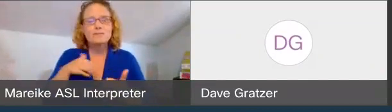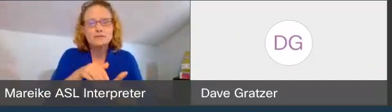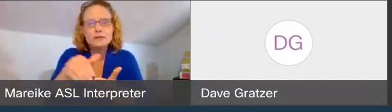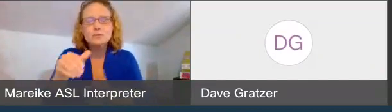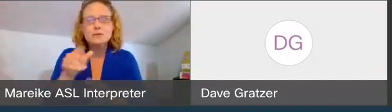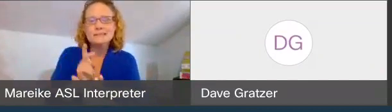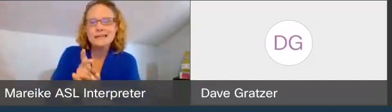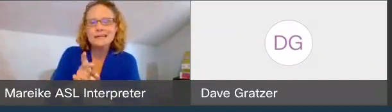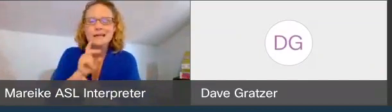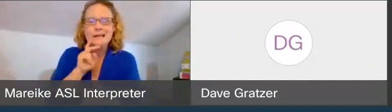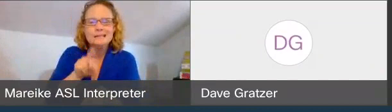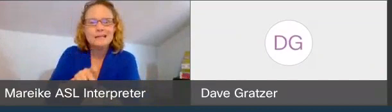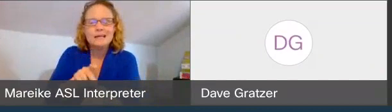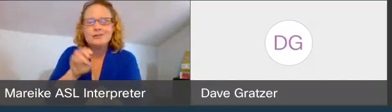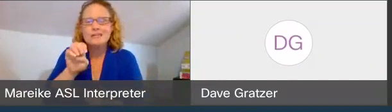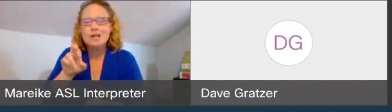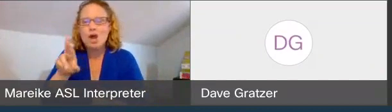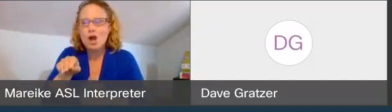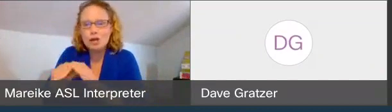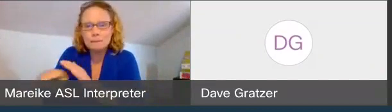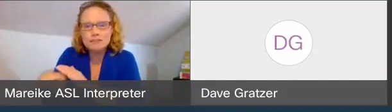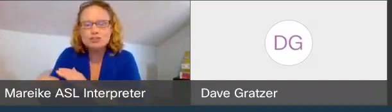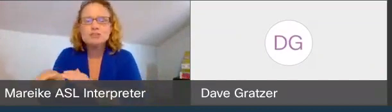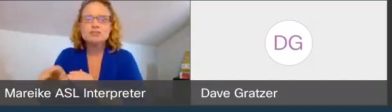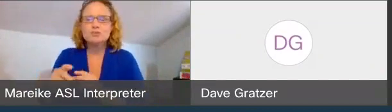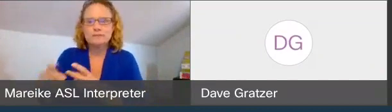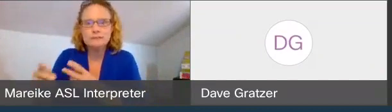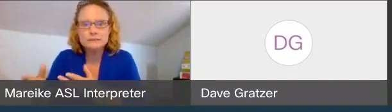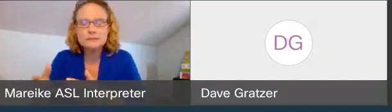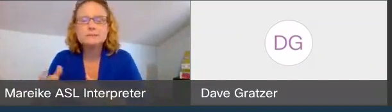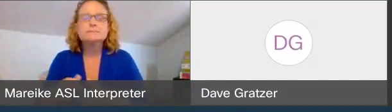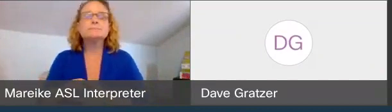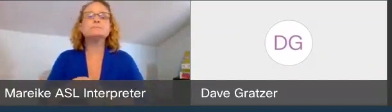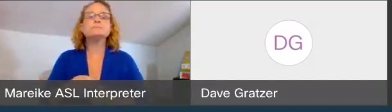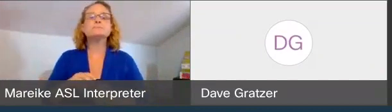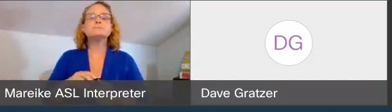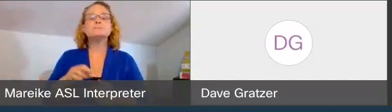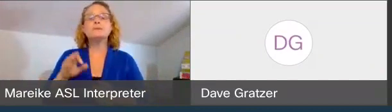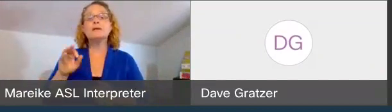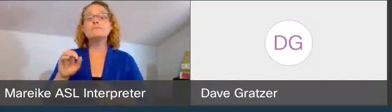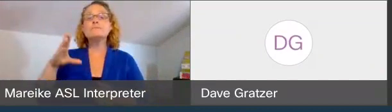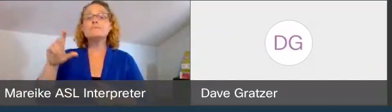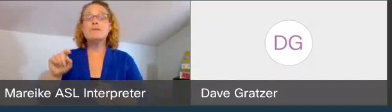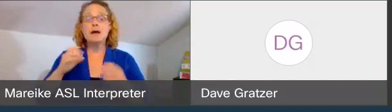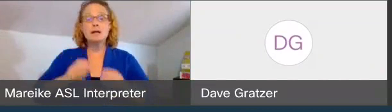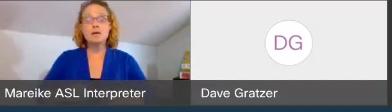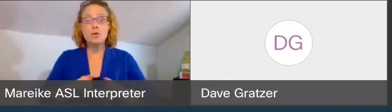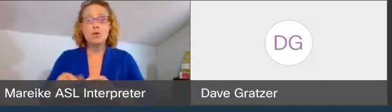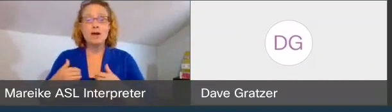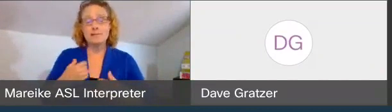visits or psychiatric admissions. And a FACT client also has recent or current involvement